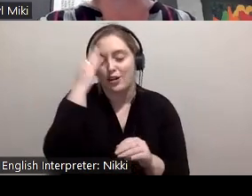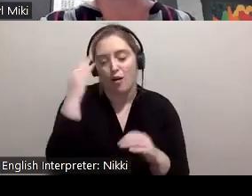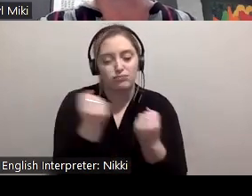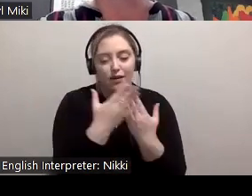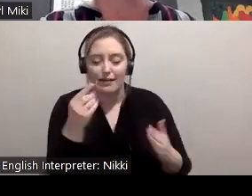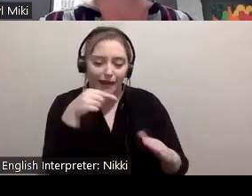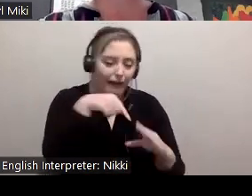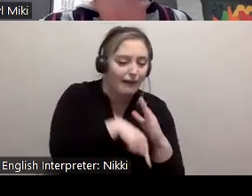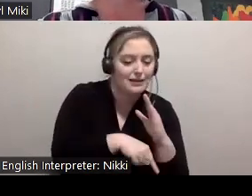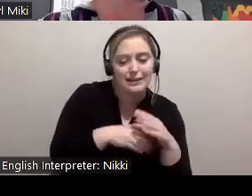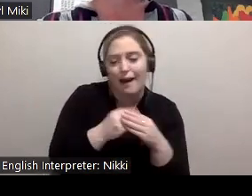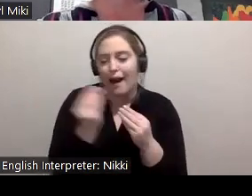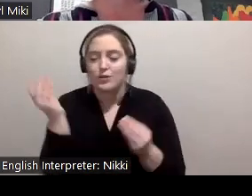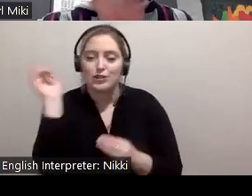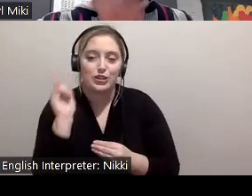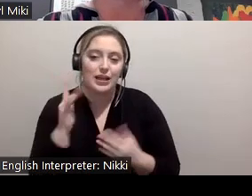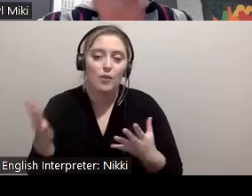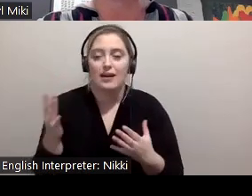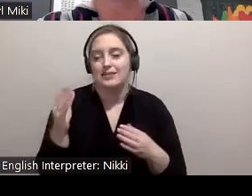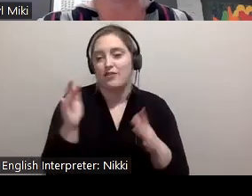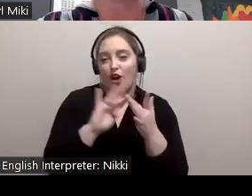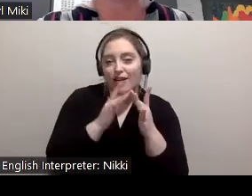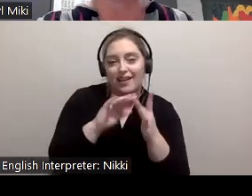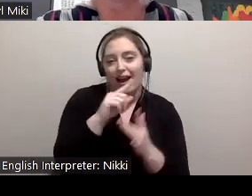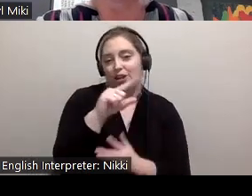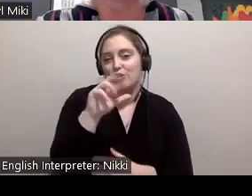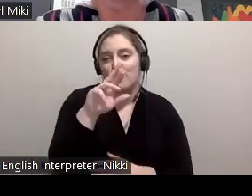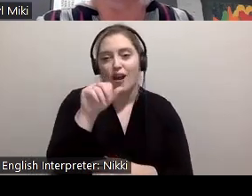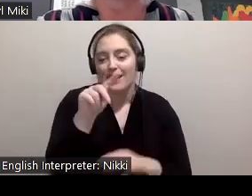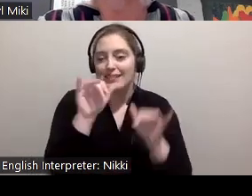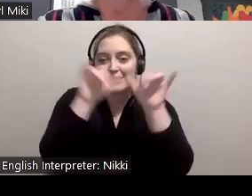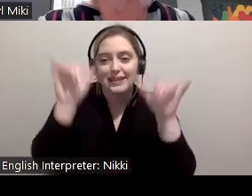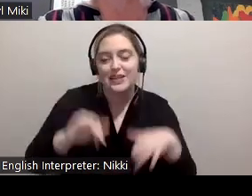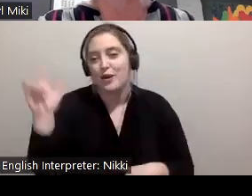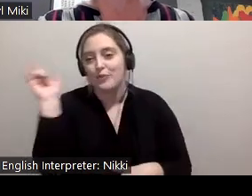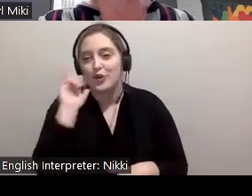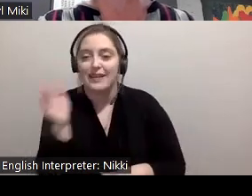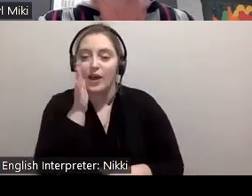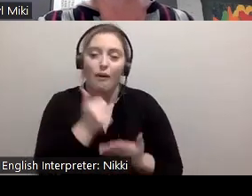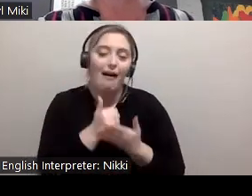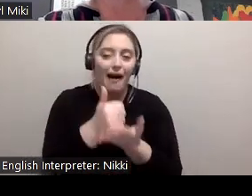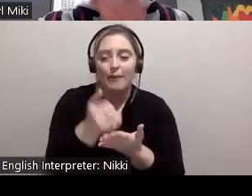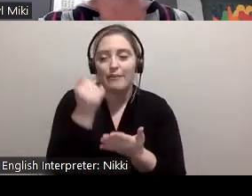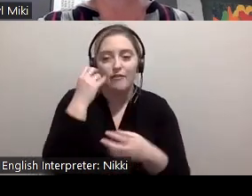granting System and they can also help you with accessing